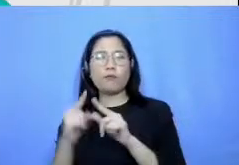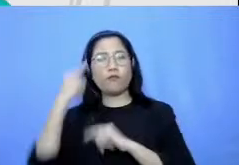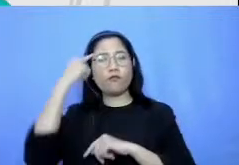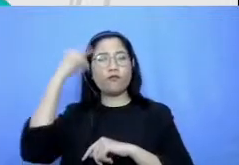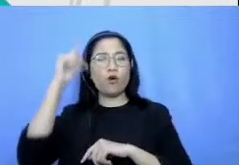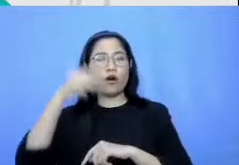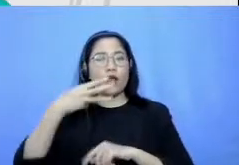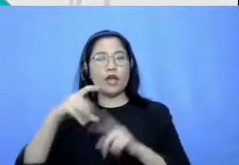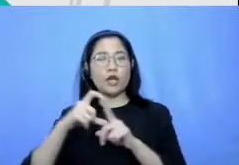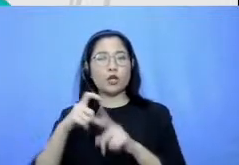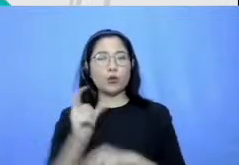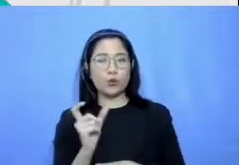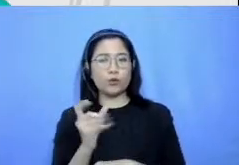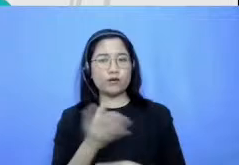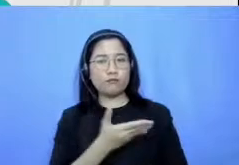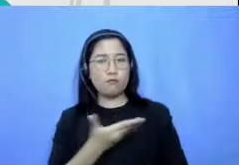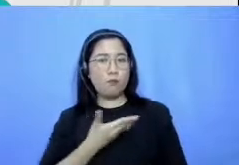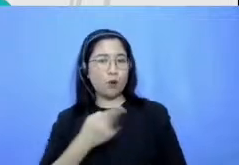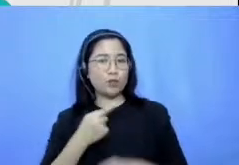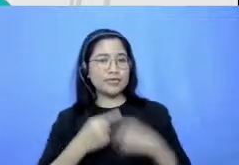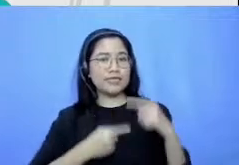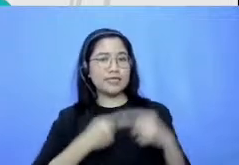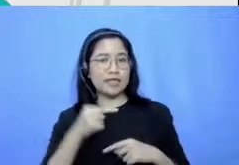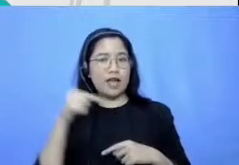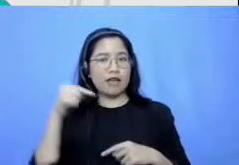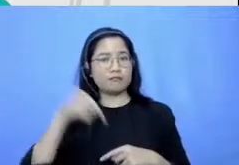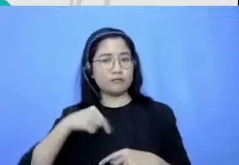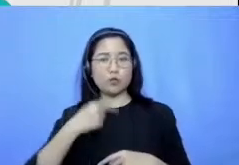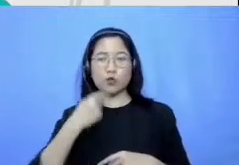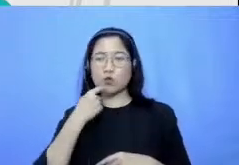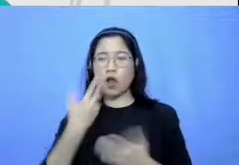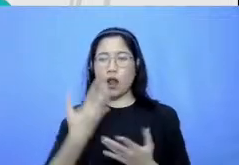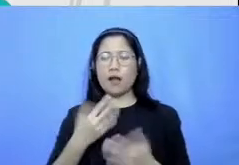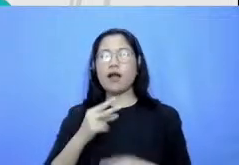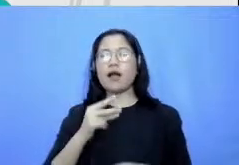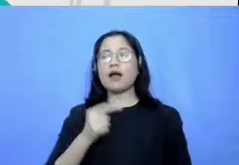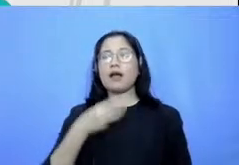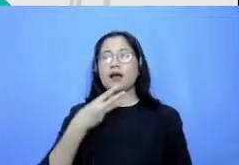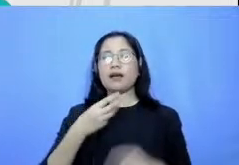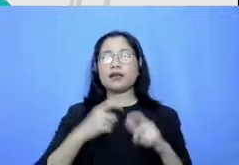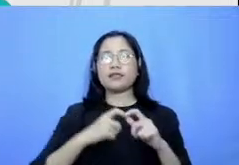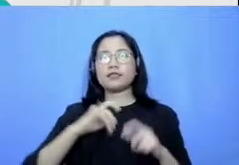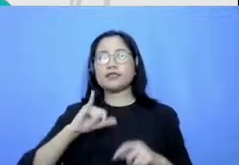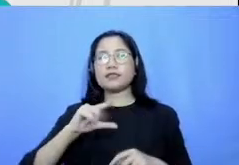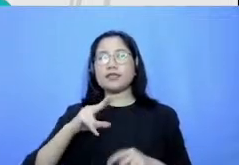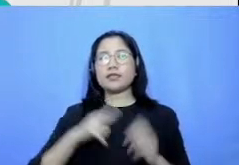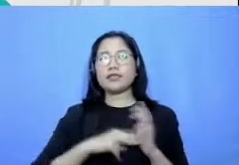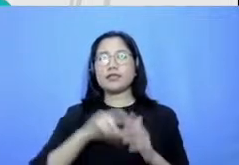with you today about the column, I ask permission for this screen, Mr. and